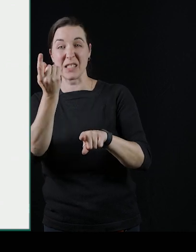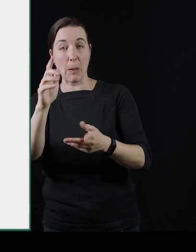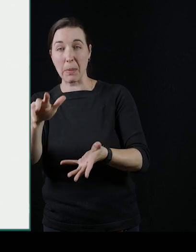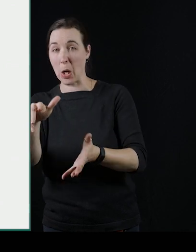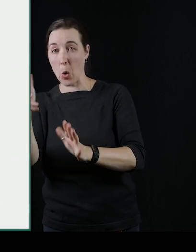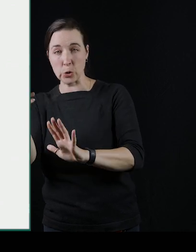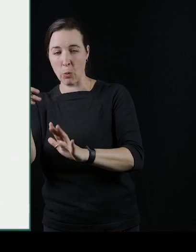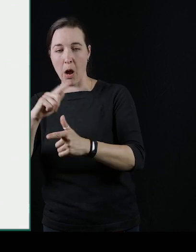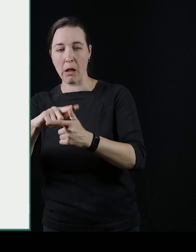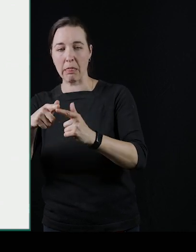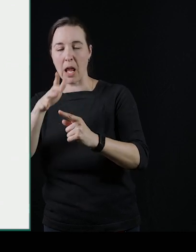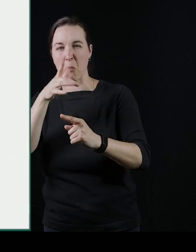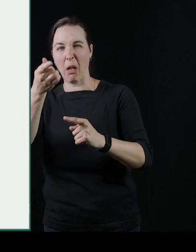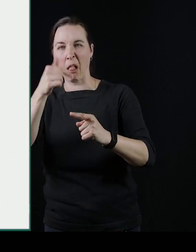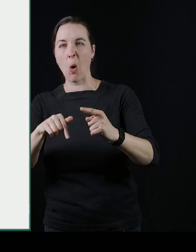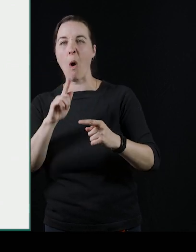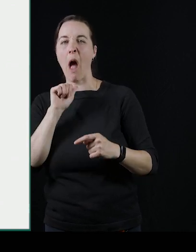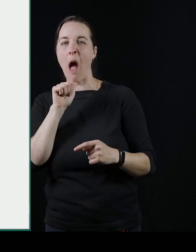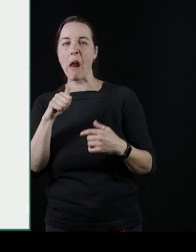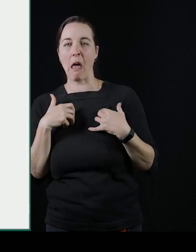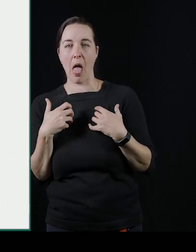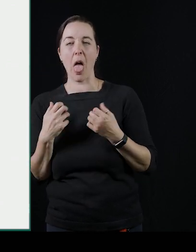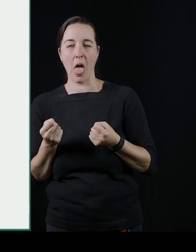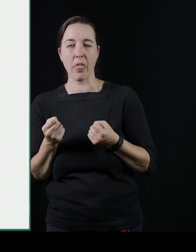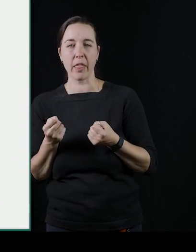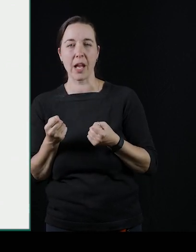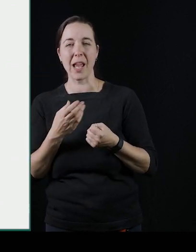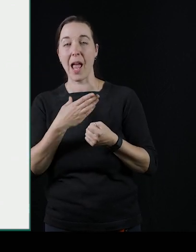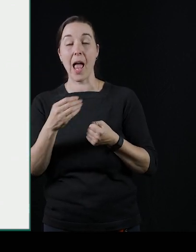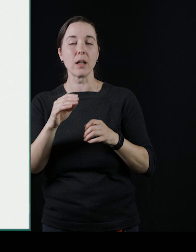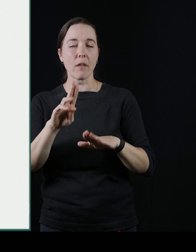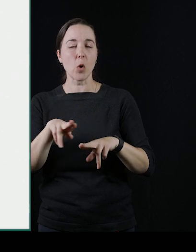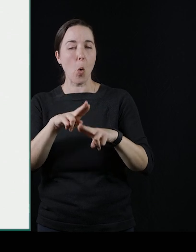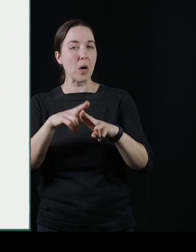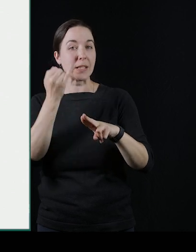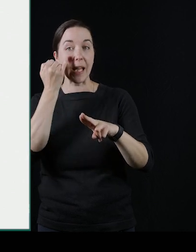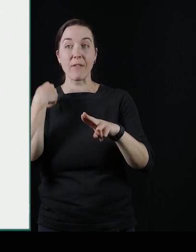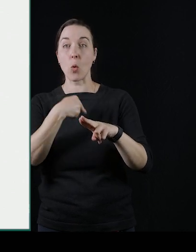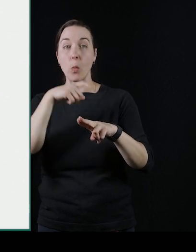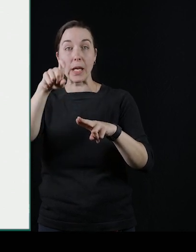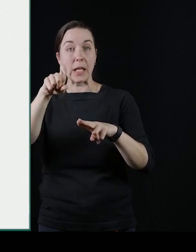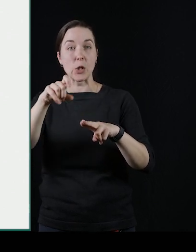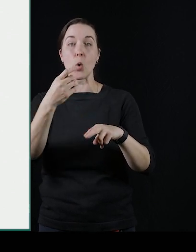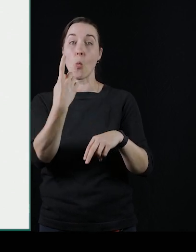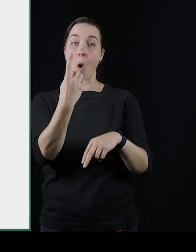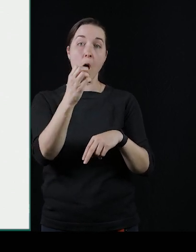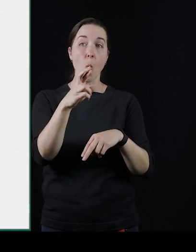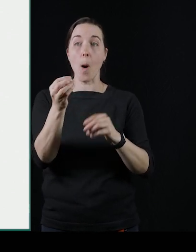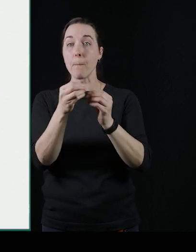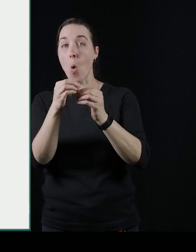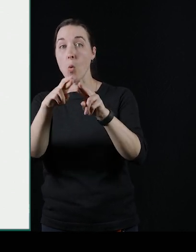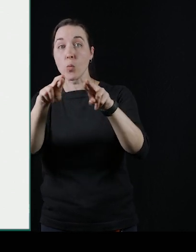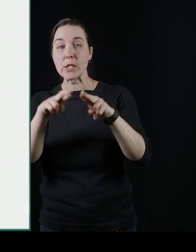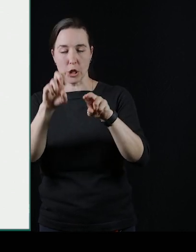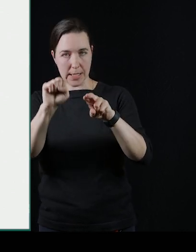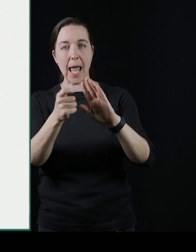the build will reach unhealthy stage, right? And of course at any point, we can delete one or more regions from a single build.